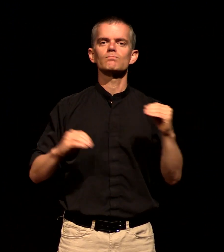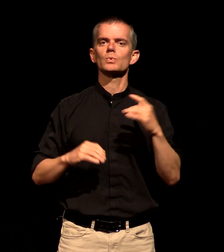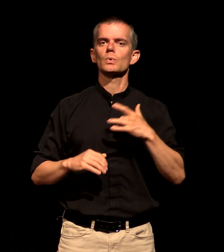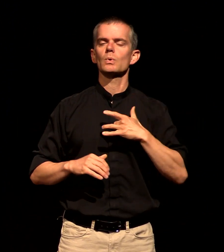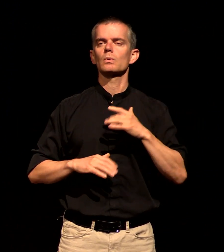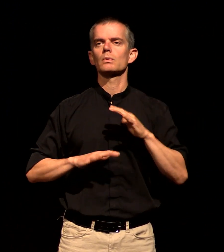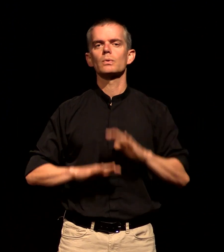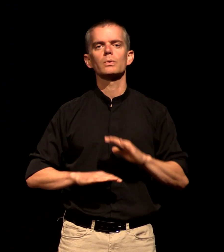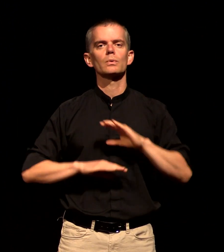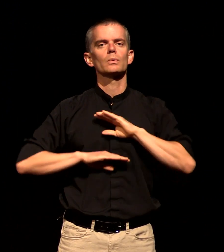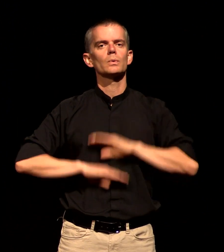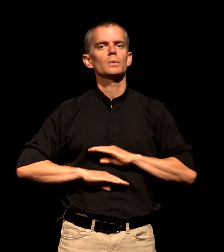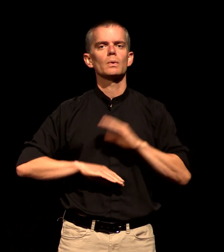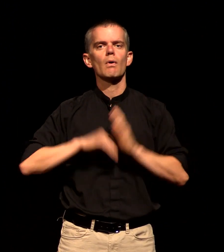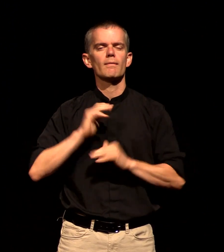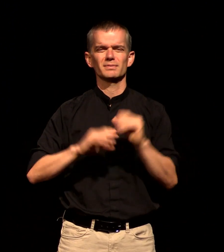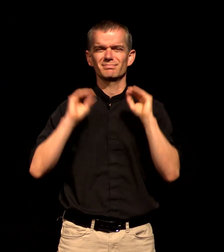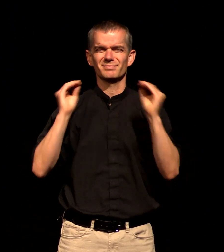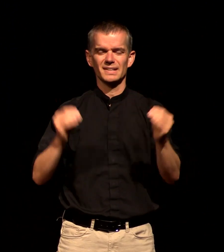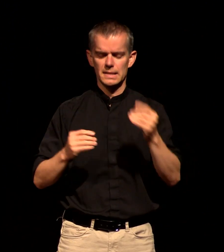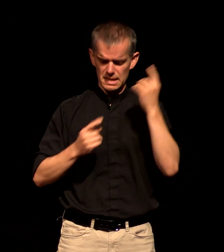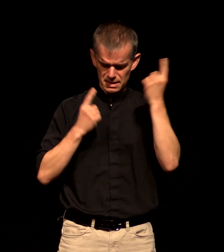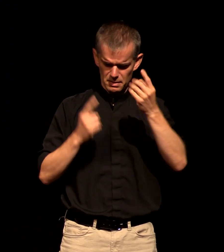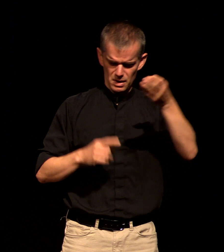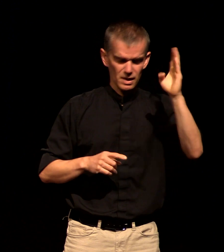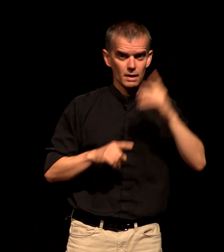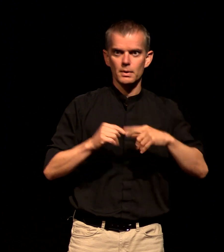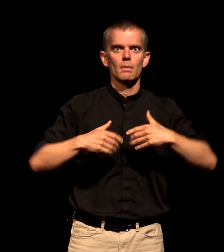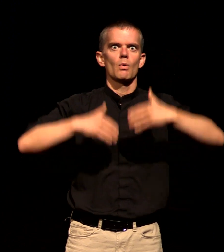think of God and I moan overwhelmed with longing for his